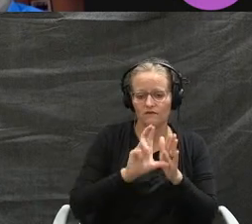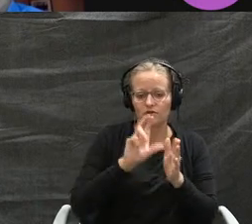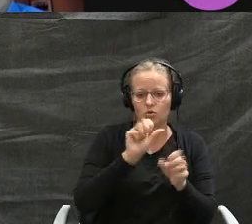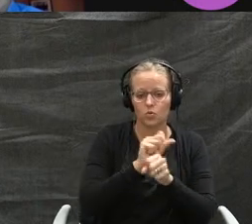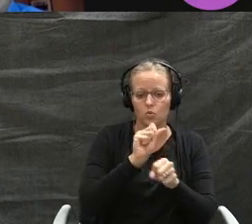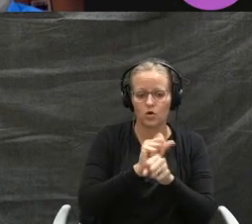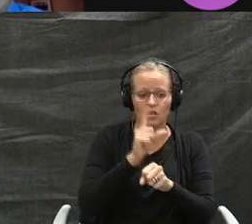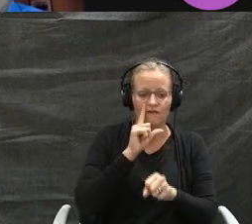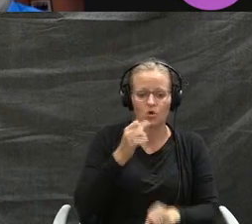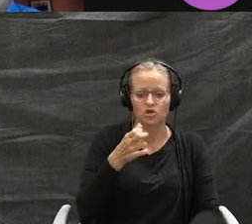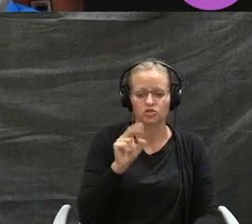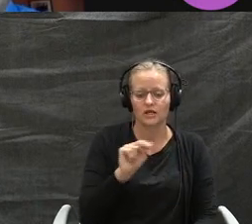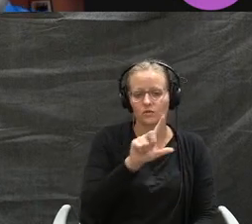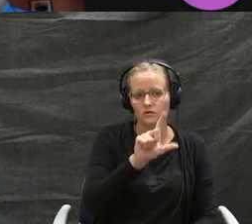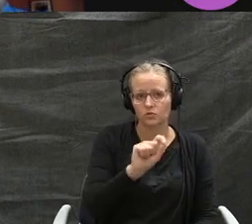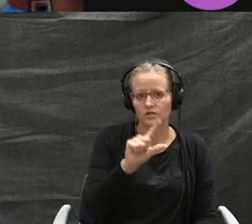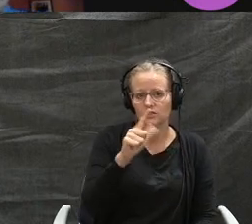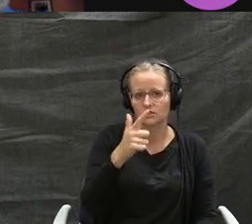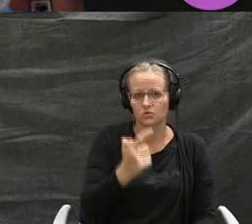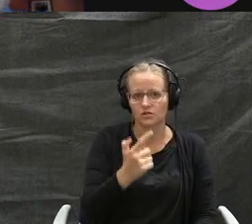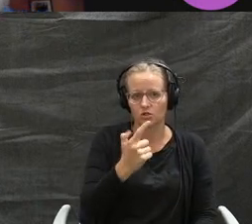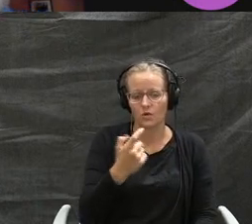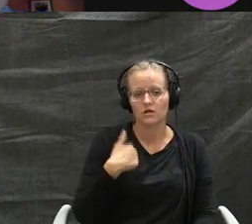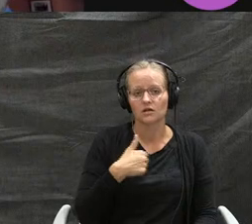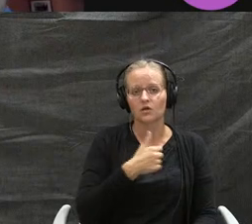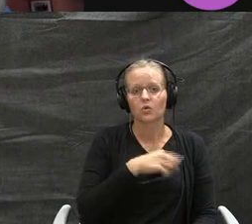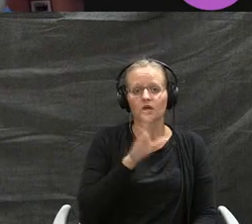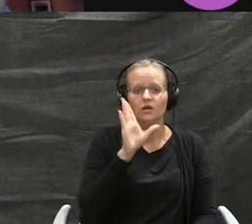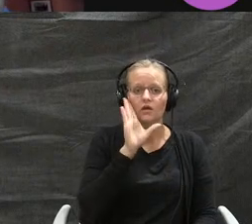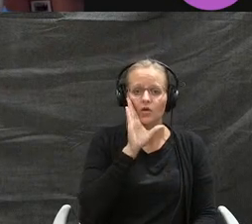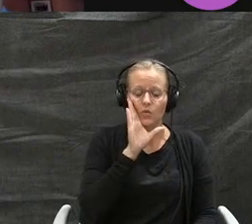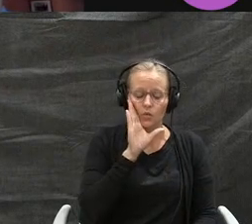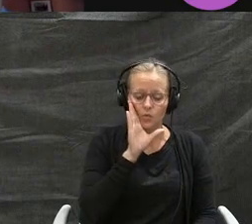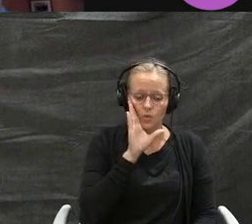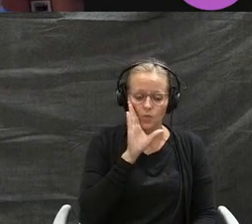of 2021. We're also directing that materials be added as